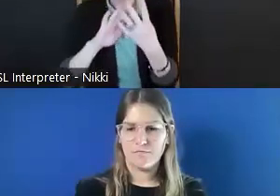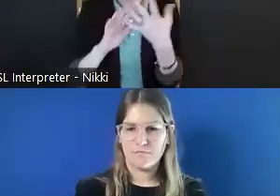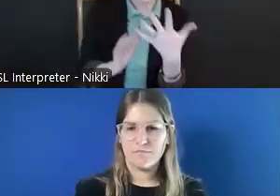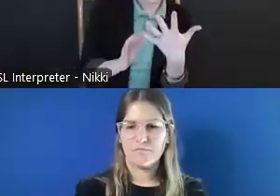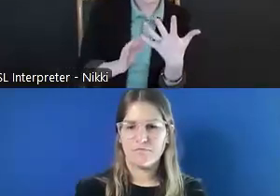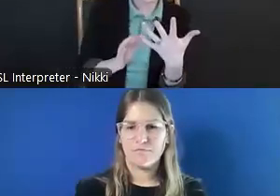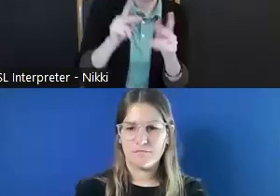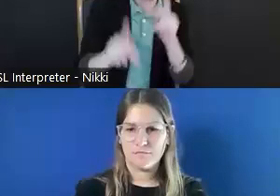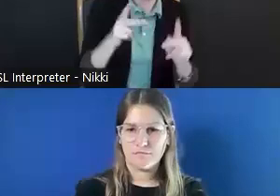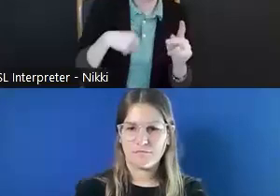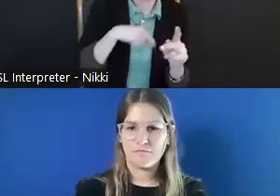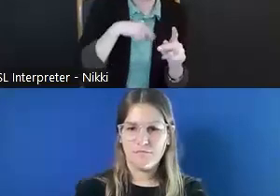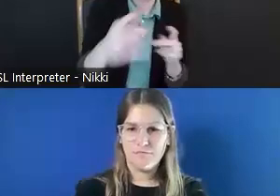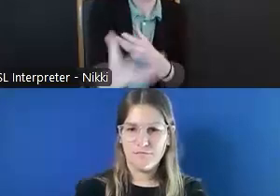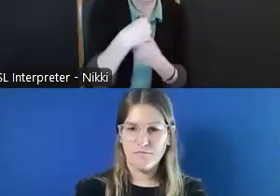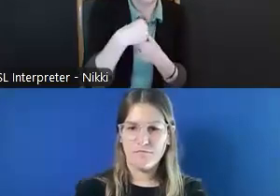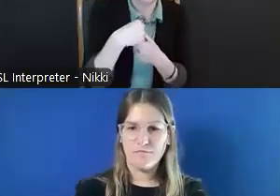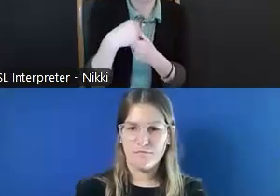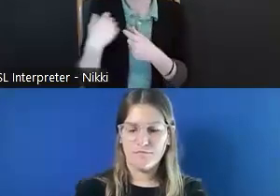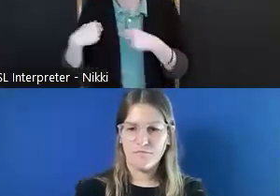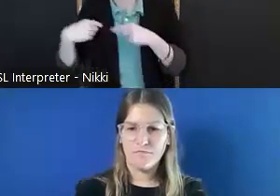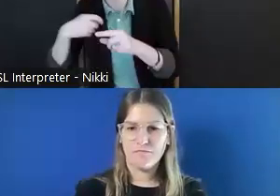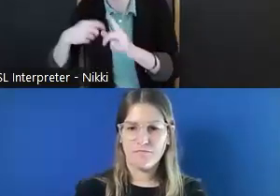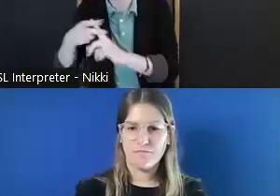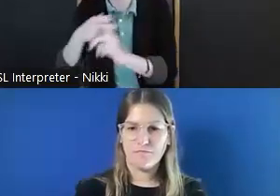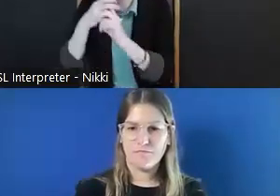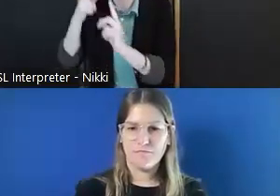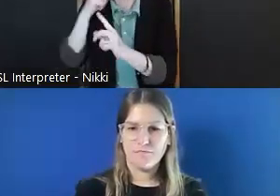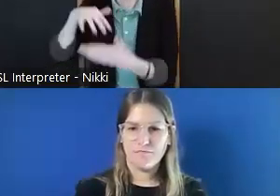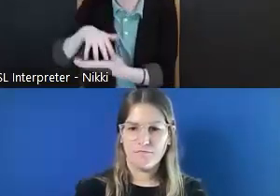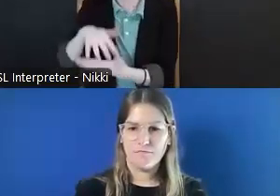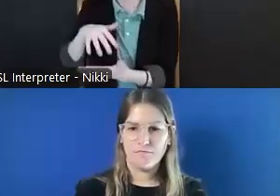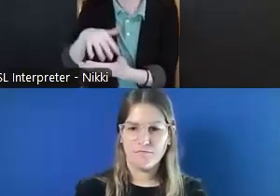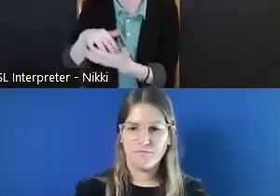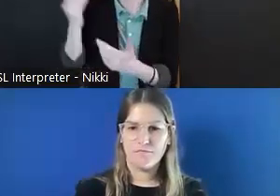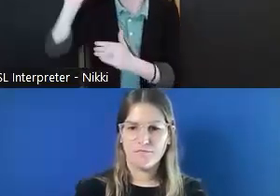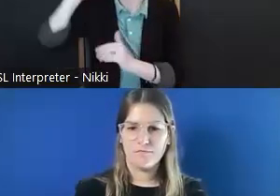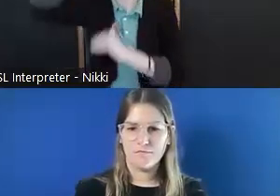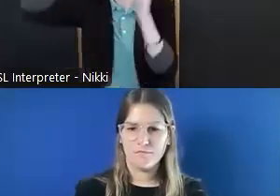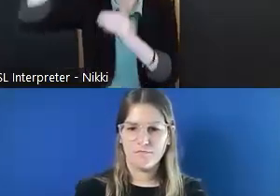few when we were recruiting where um there were adult children caregivers and they all wanted to